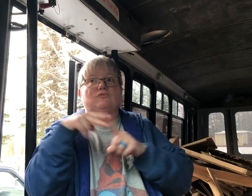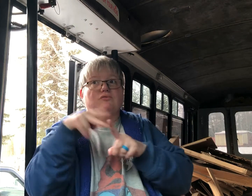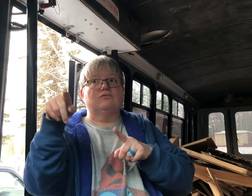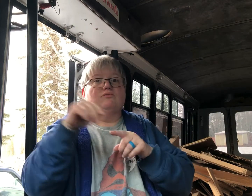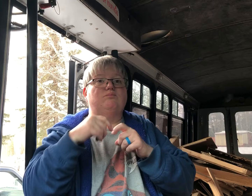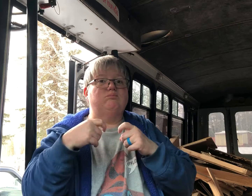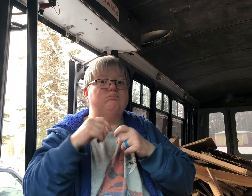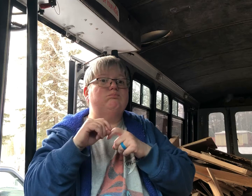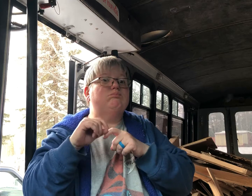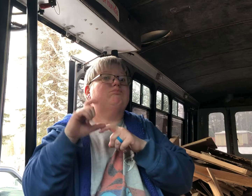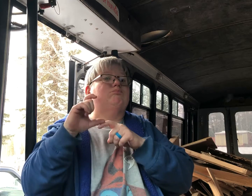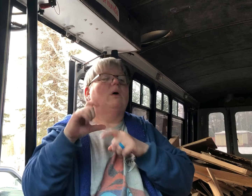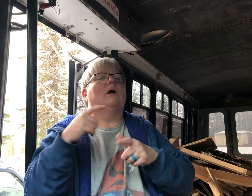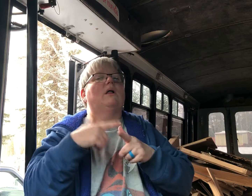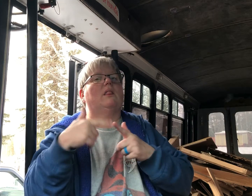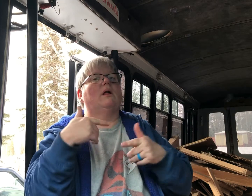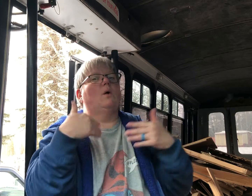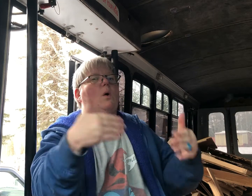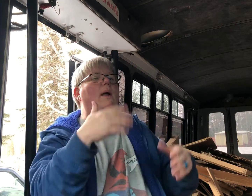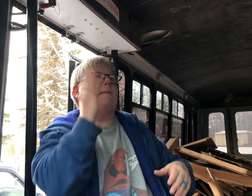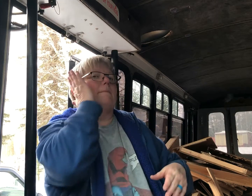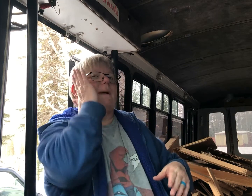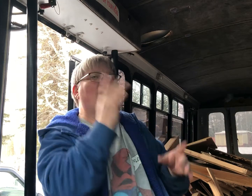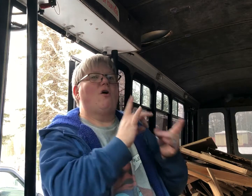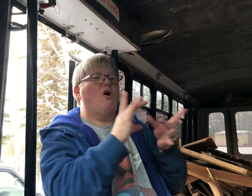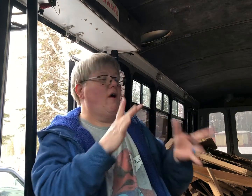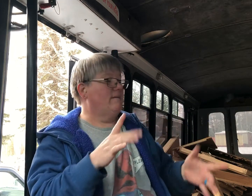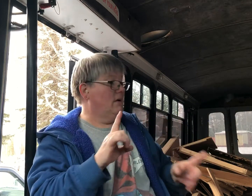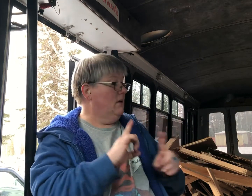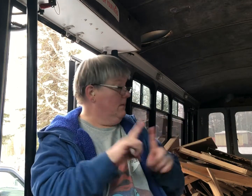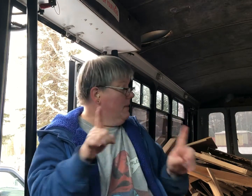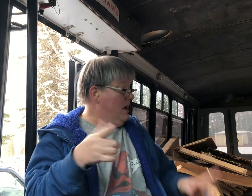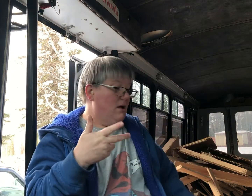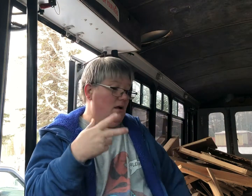battery to charge on the drill, and then I can go ahead and take the bed frame apart.